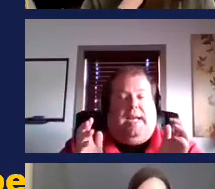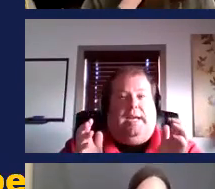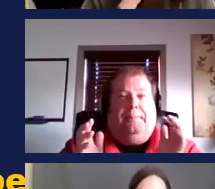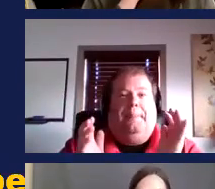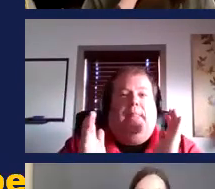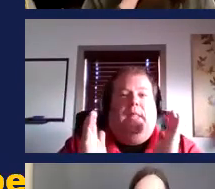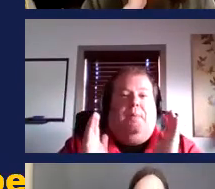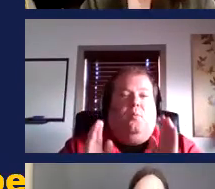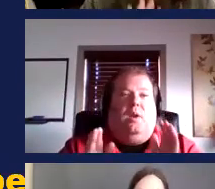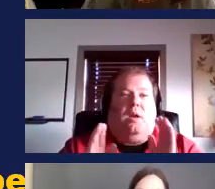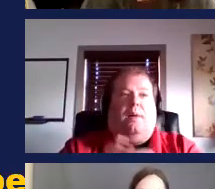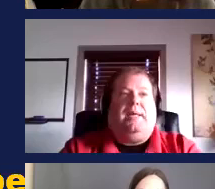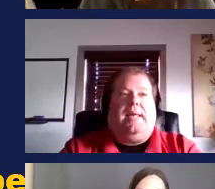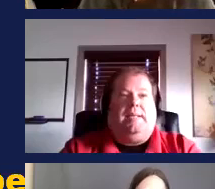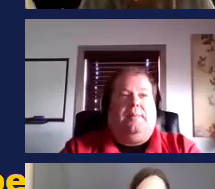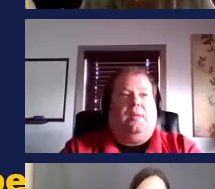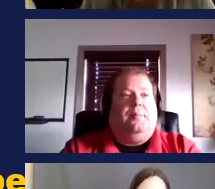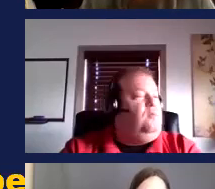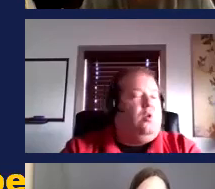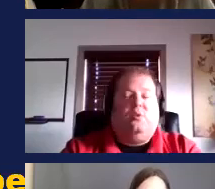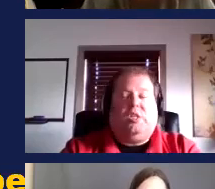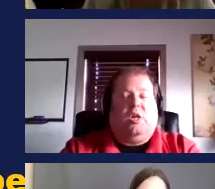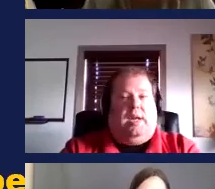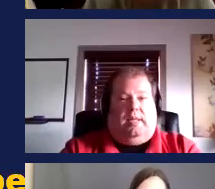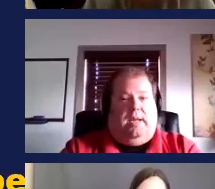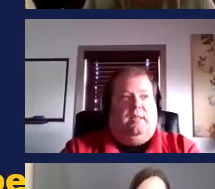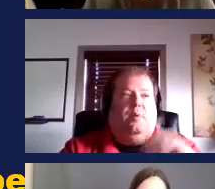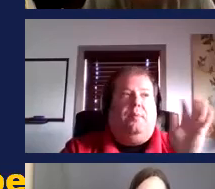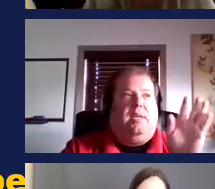to complete the evaluation for today's session.